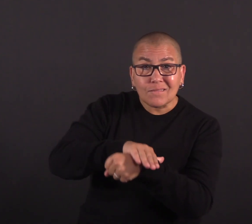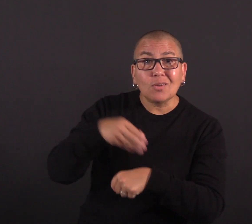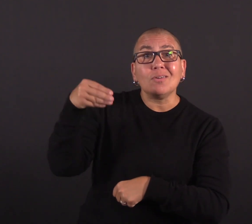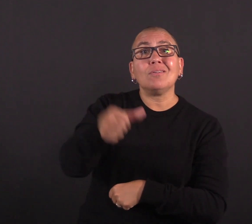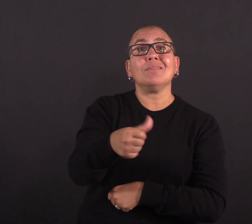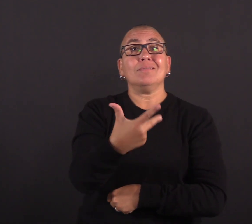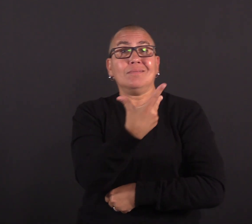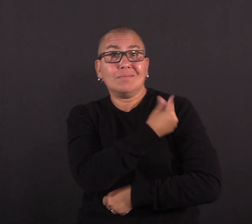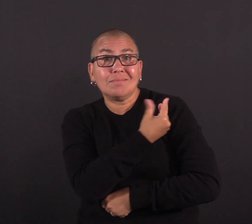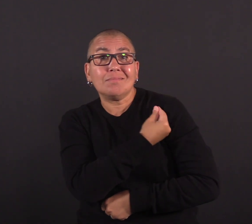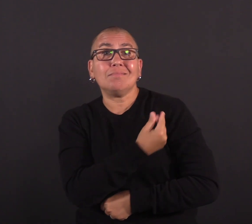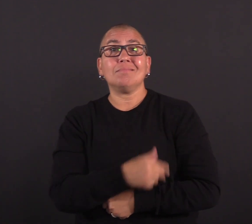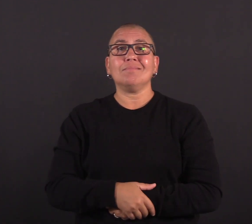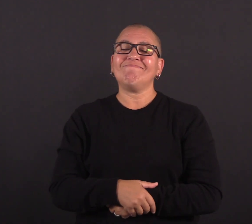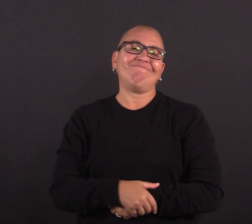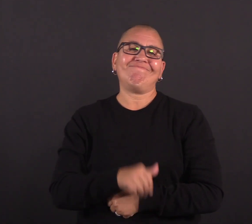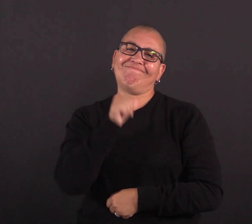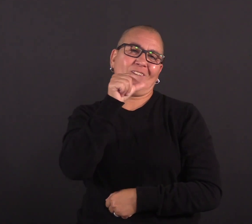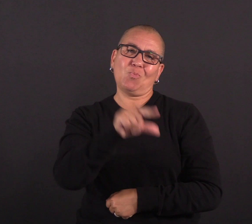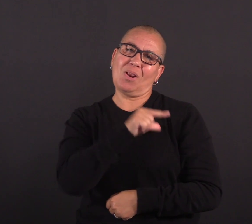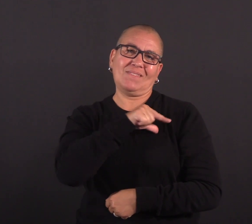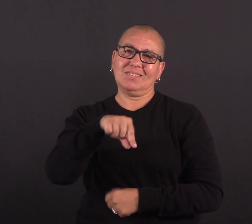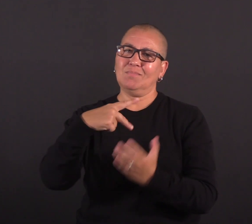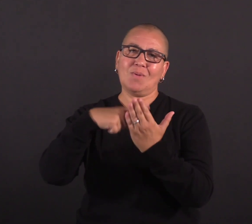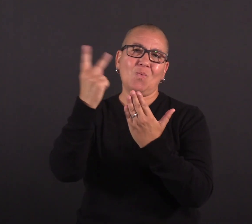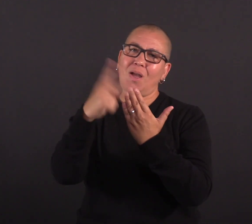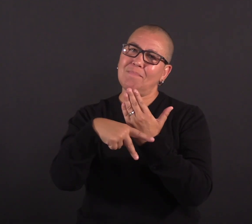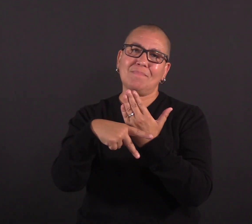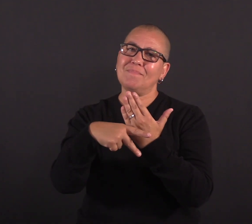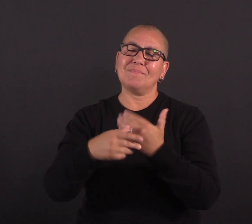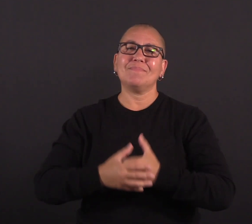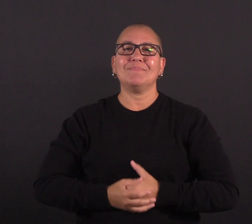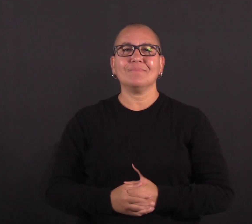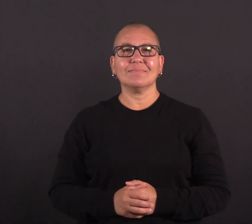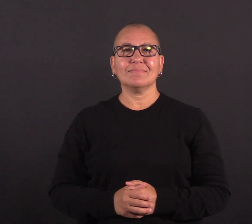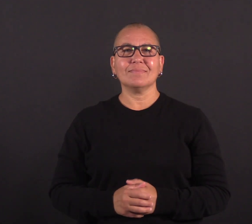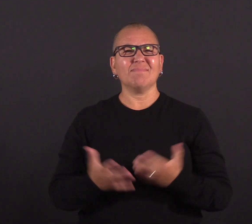cost of vaccinations are not eligible for VFC vaccines, even when a claim for the cost of the vaccine and its administration would be denied for payment by the insurance carrier because the